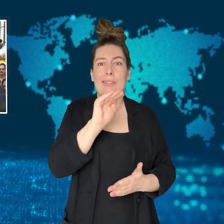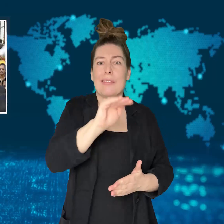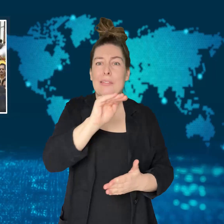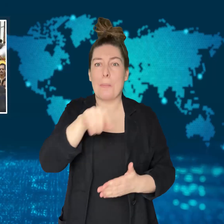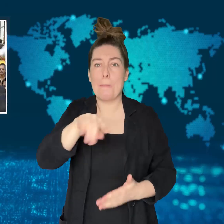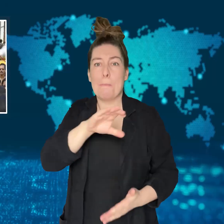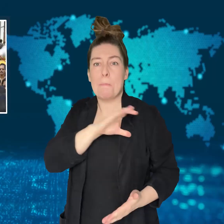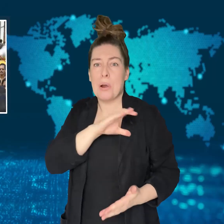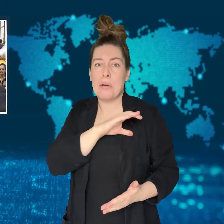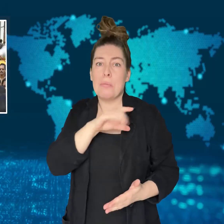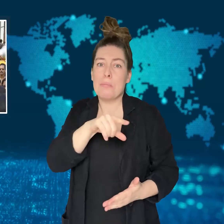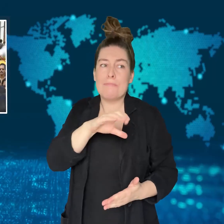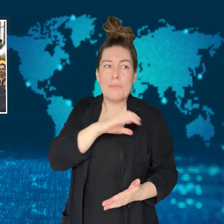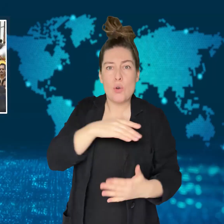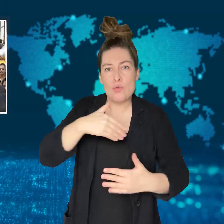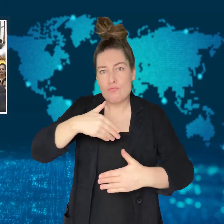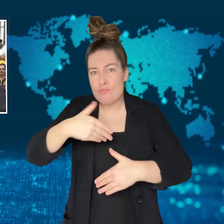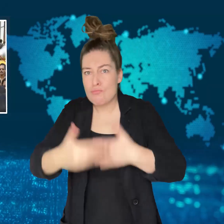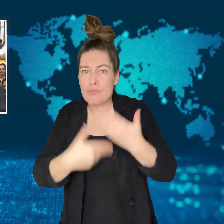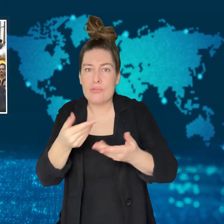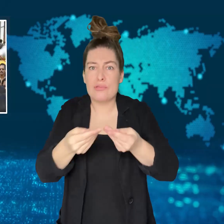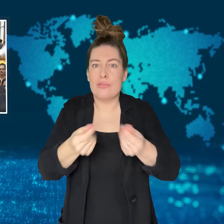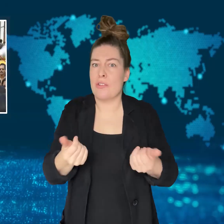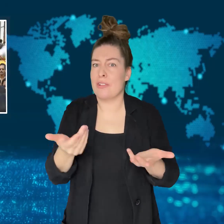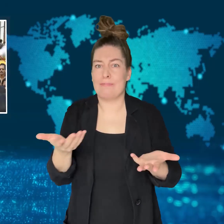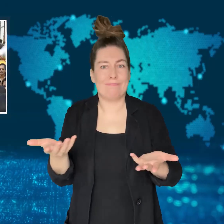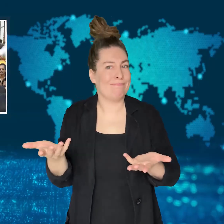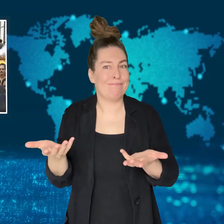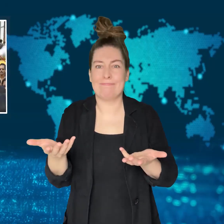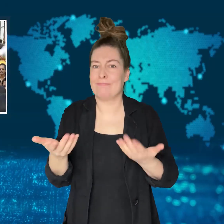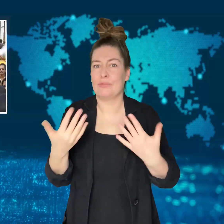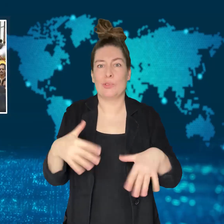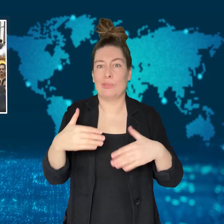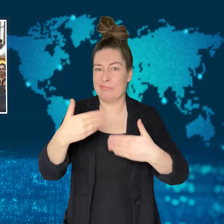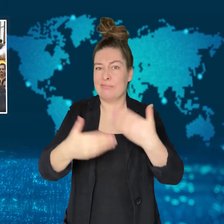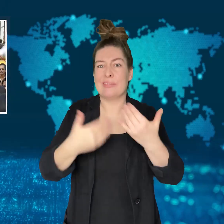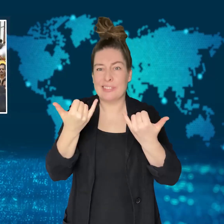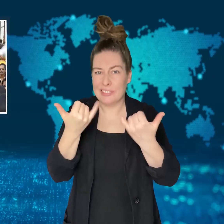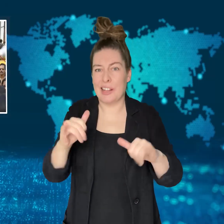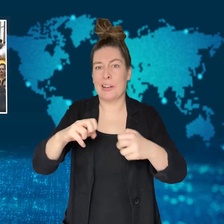in India because of the social stigma